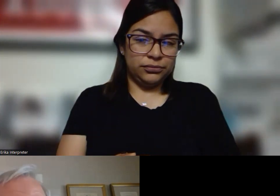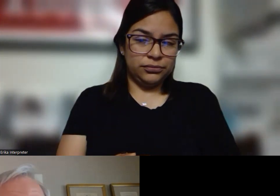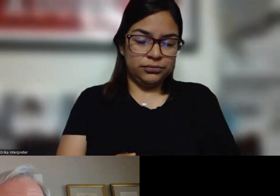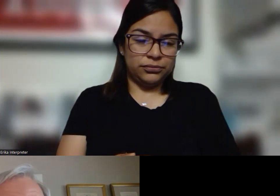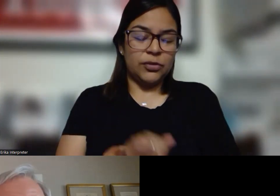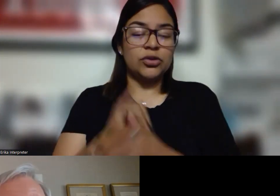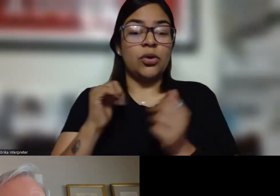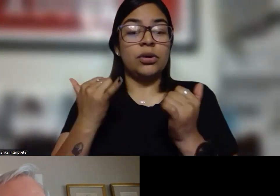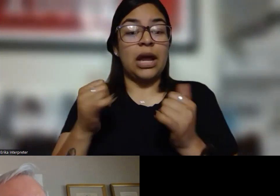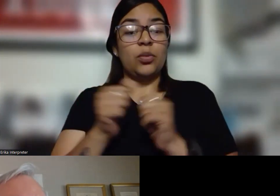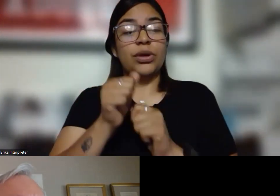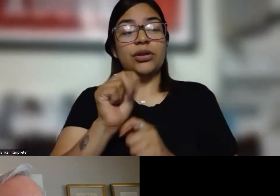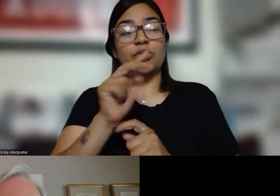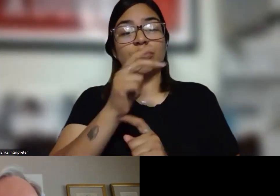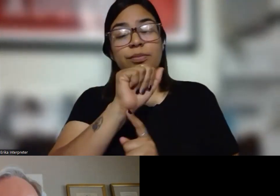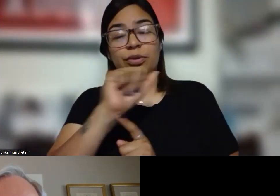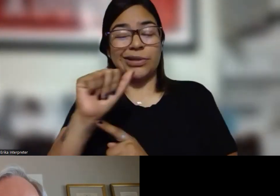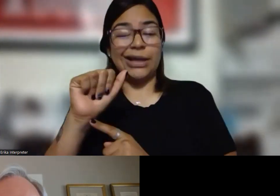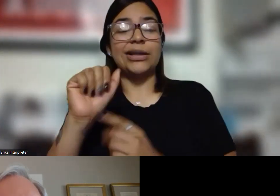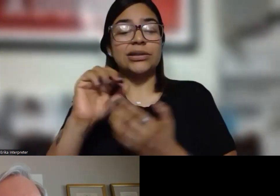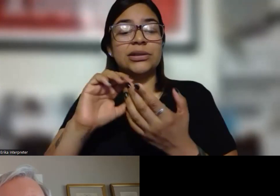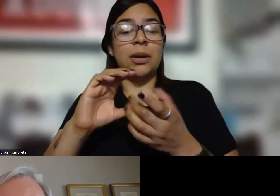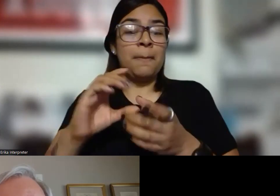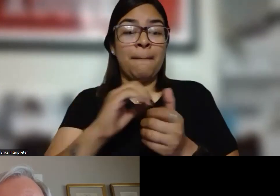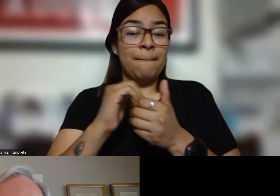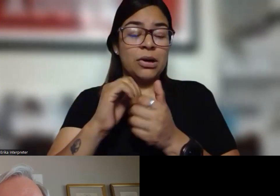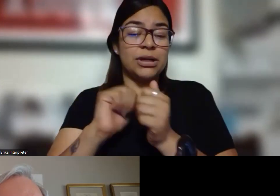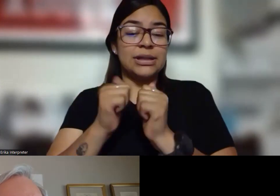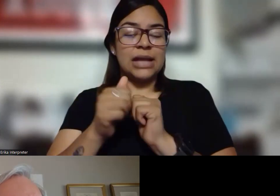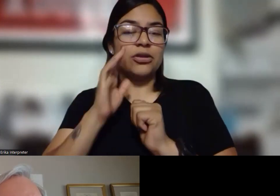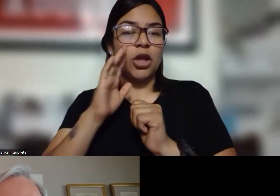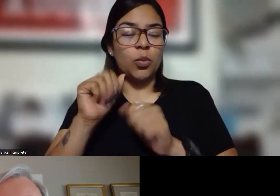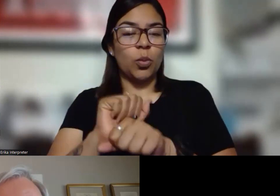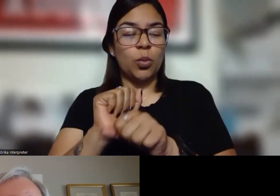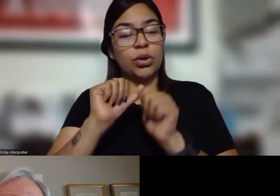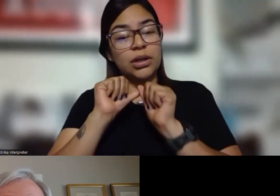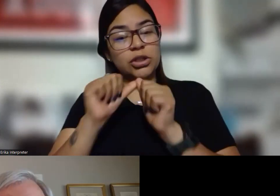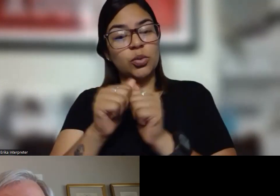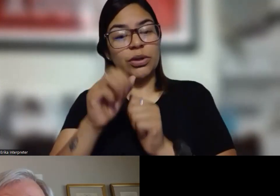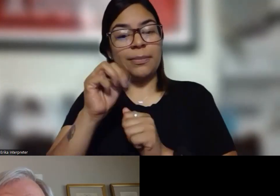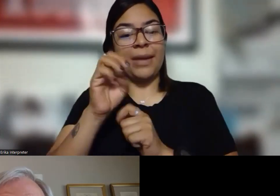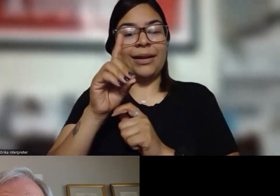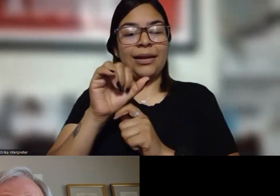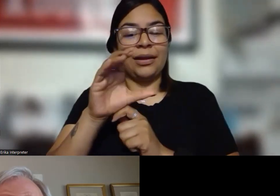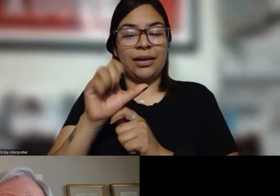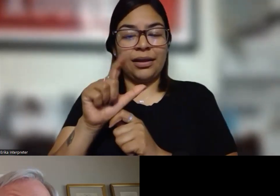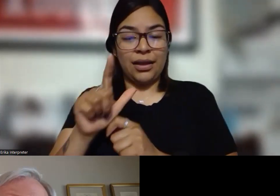and manage care starting with calim but expanding eventually into Medicare Advantage and so we're